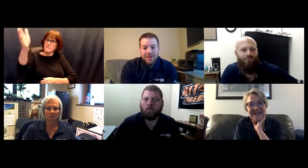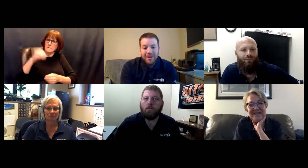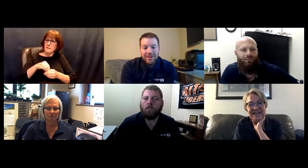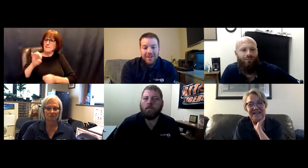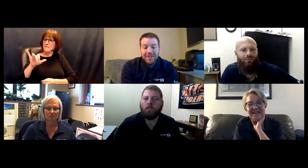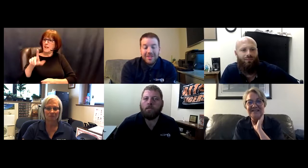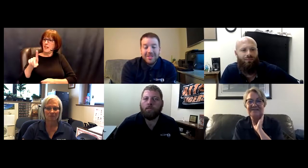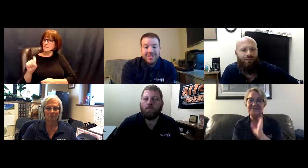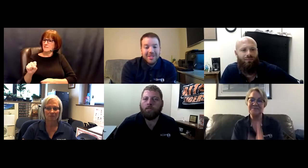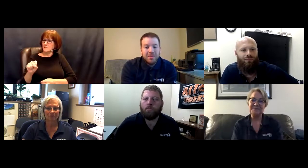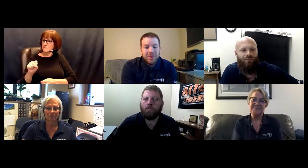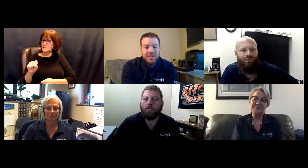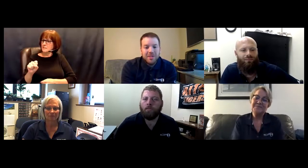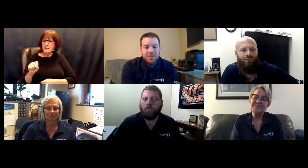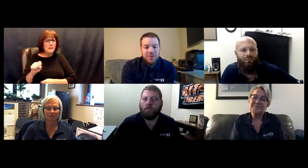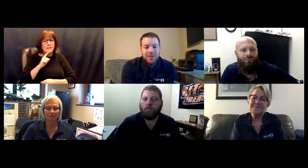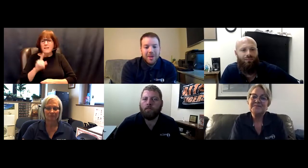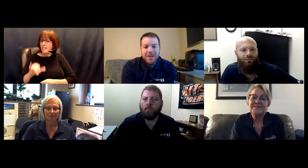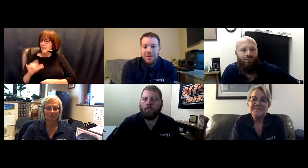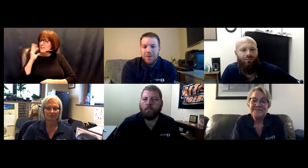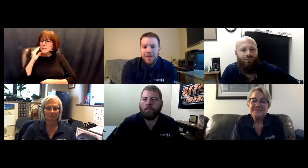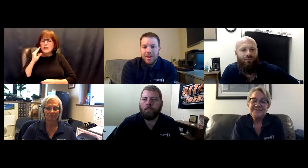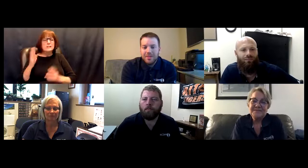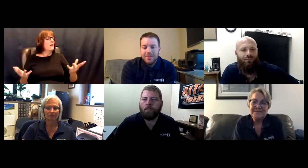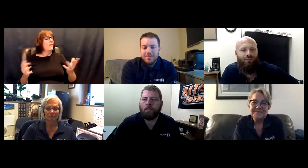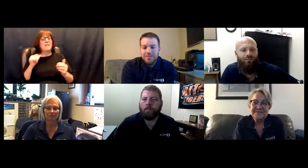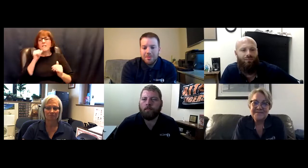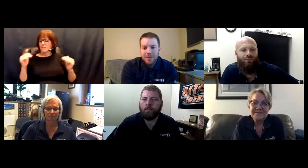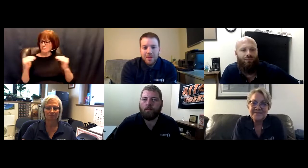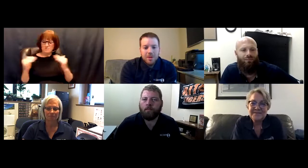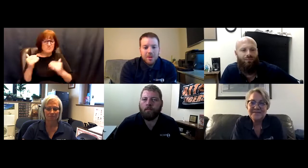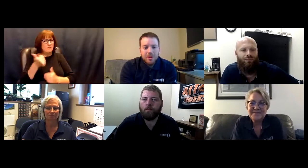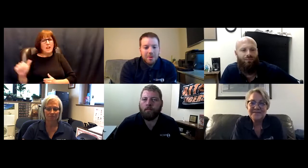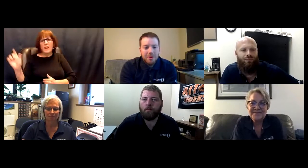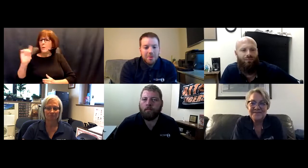All in all it's an experience that you won't get anywhere else.